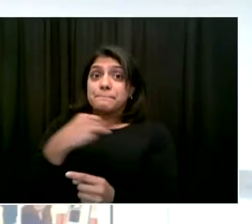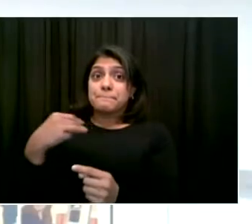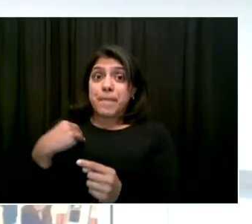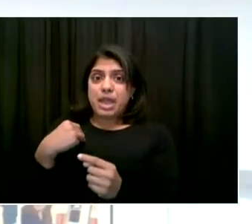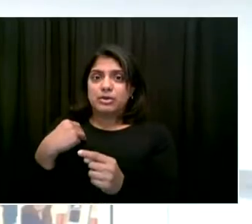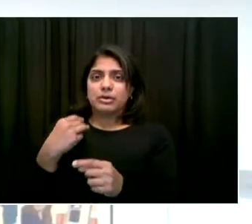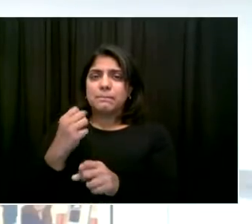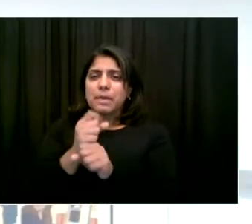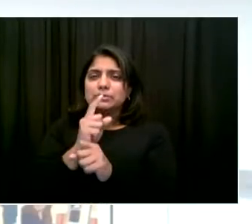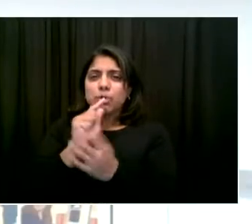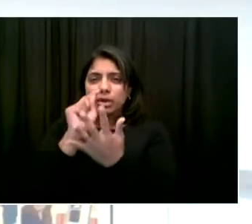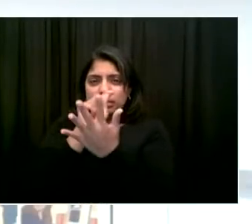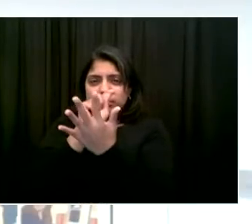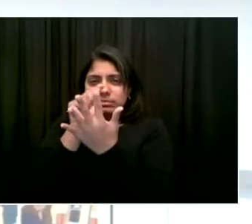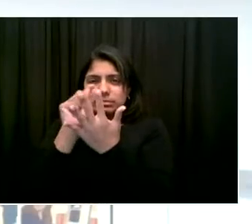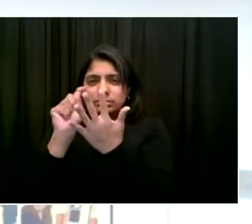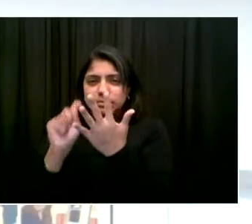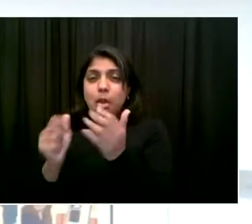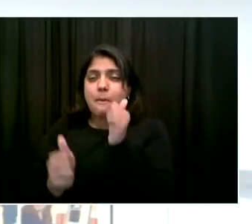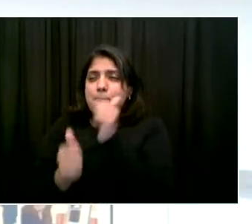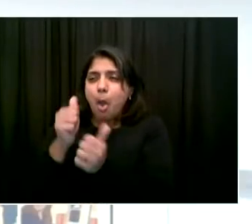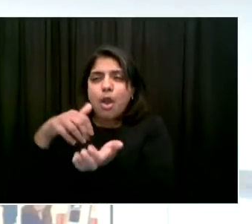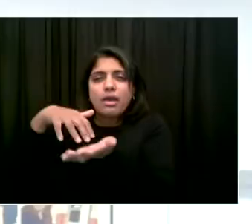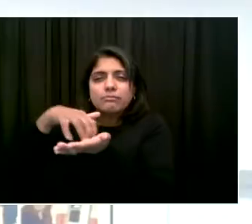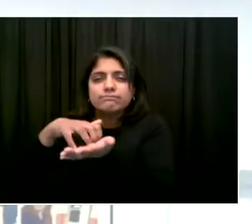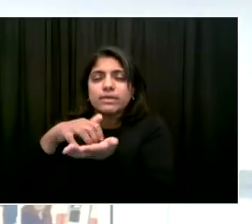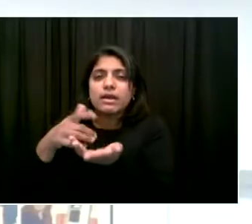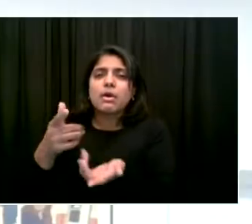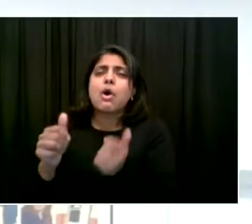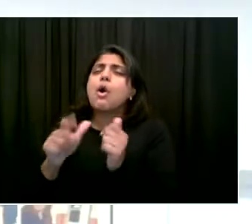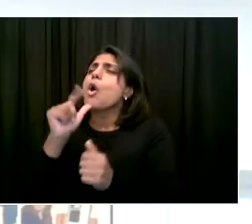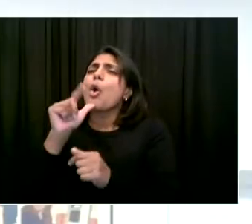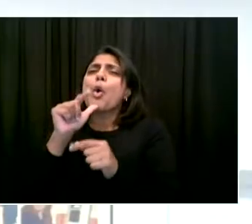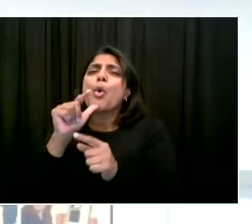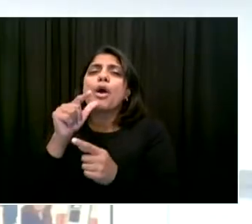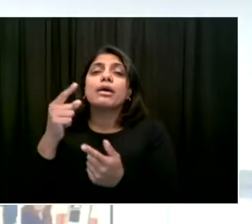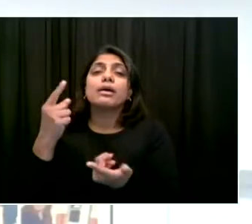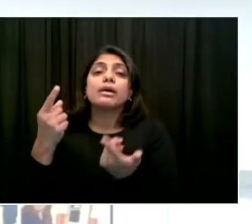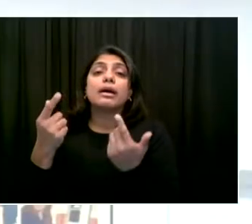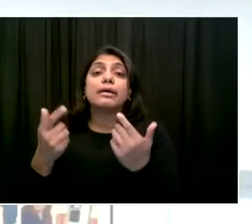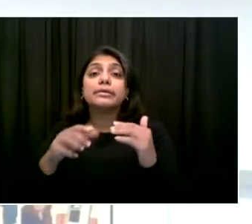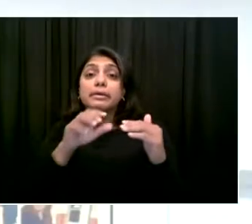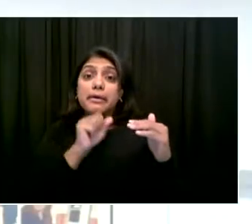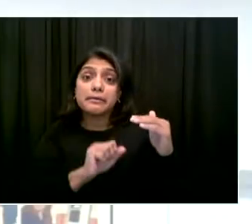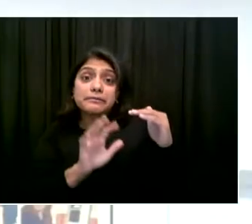PLAN AROUND THE MOST VULNERABLE FAMILY MEMBERS WHETHER THAT IS A CHILD YOUNGER THAN FIVE IS NOT YET BEEN